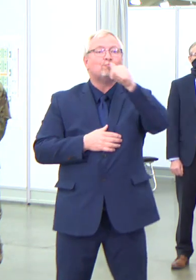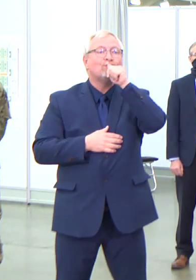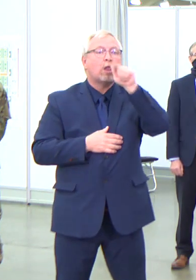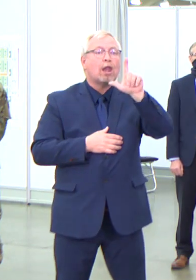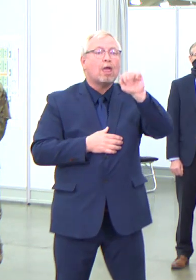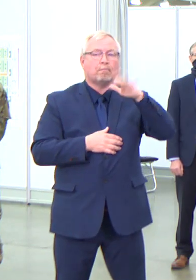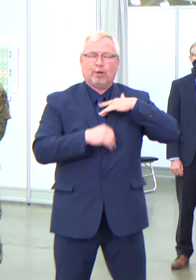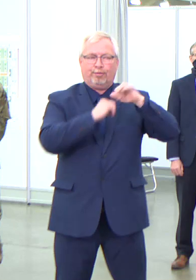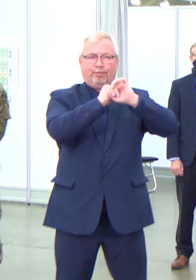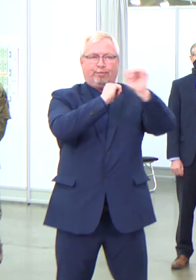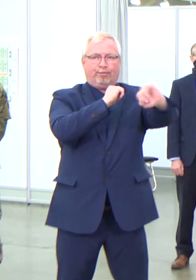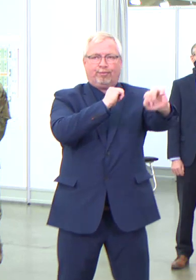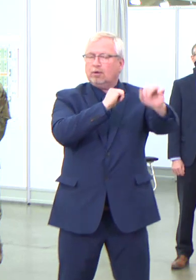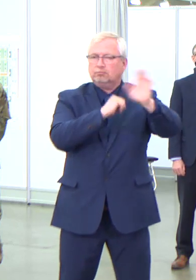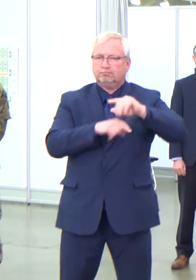7 days to get results from private labs. In